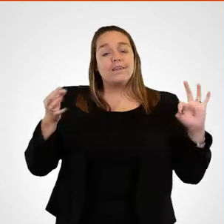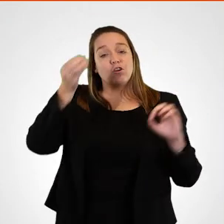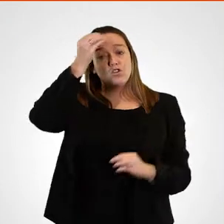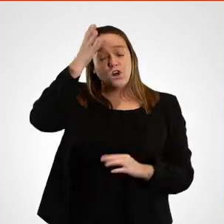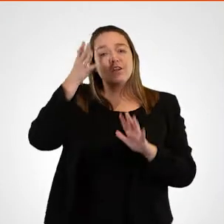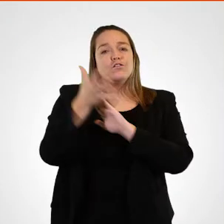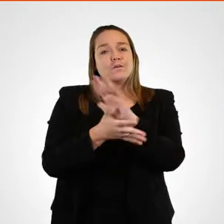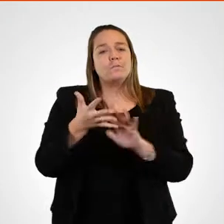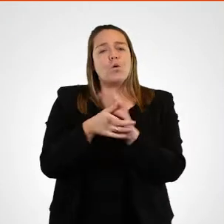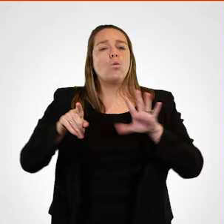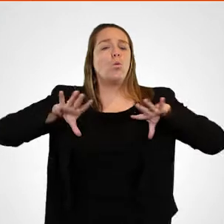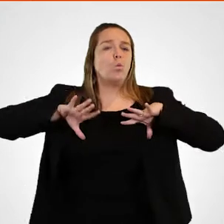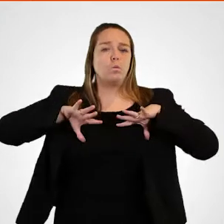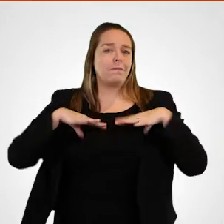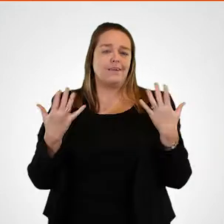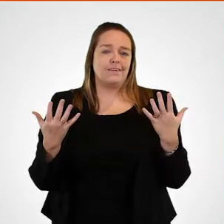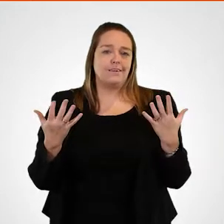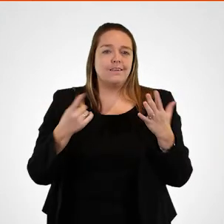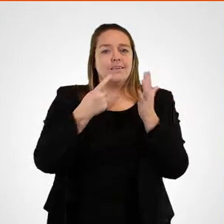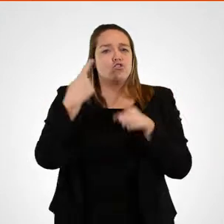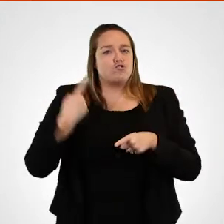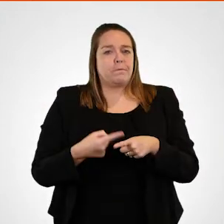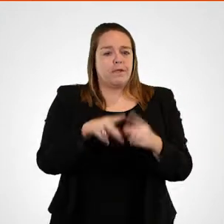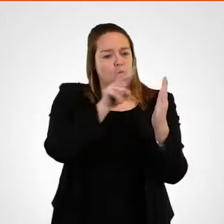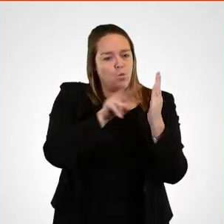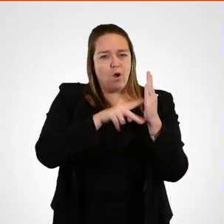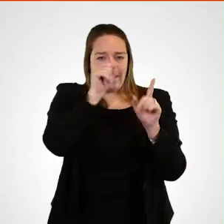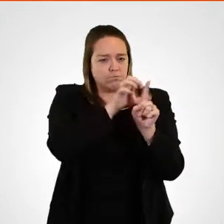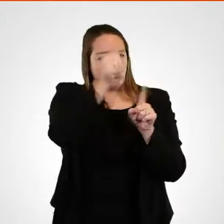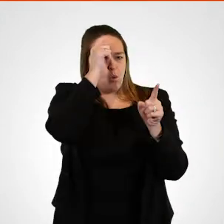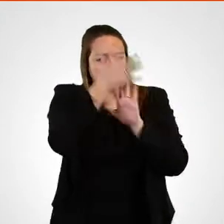we're talking about that automatic and rapid word recognition,